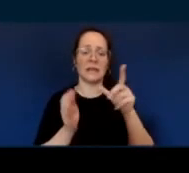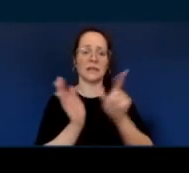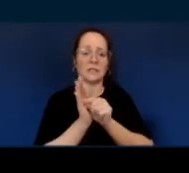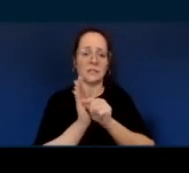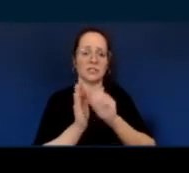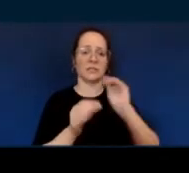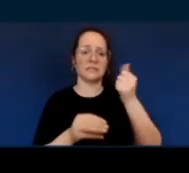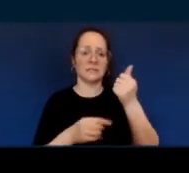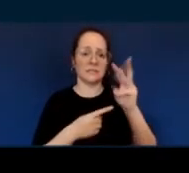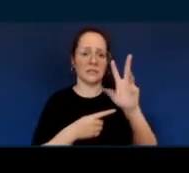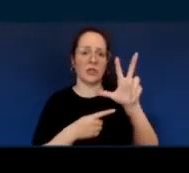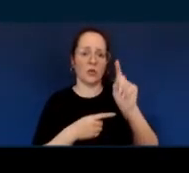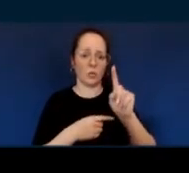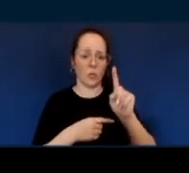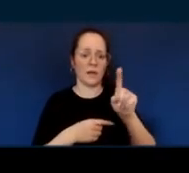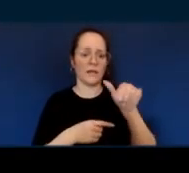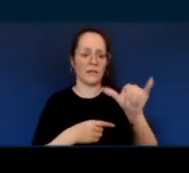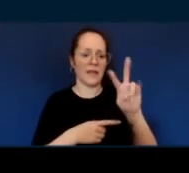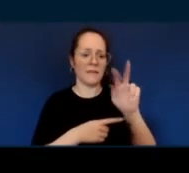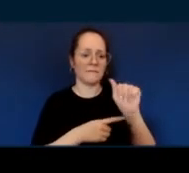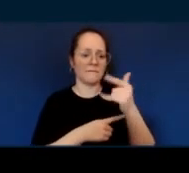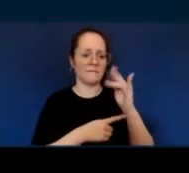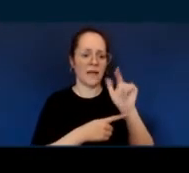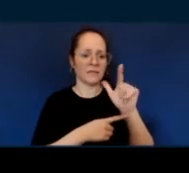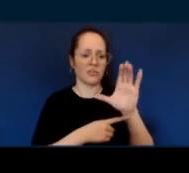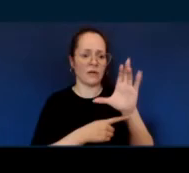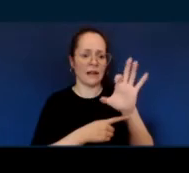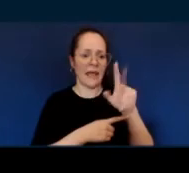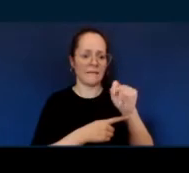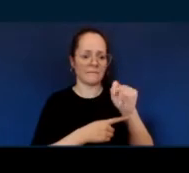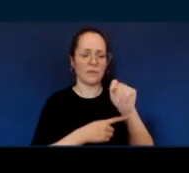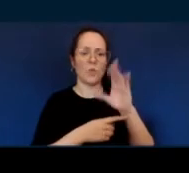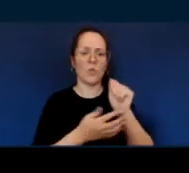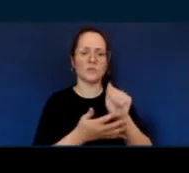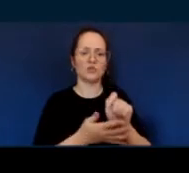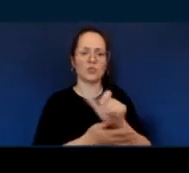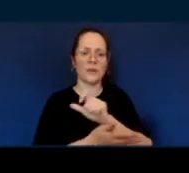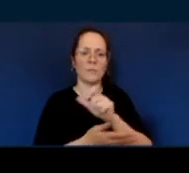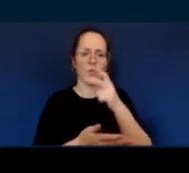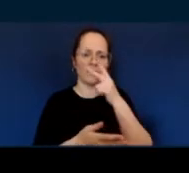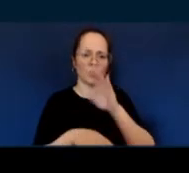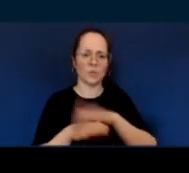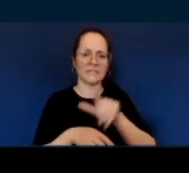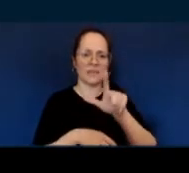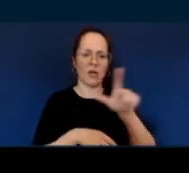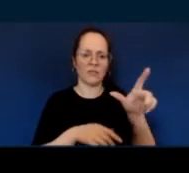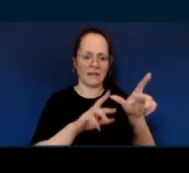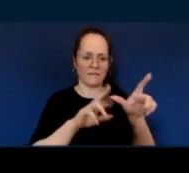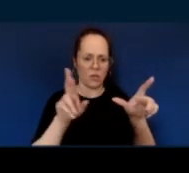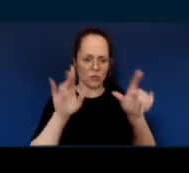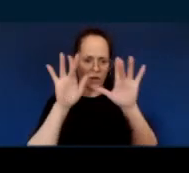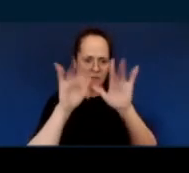THE LEFT YOU CAN SEE AS BEEN REMOVE AS YOU SEE ON THE RIGHT. IT IS A BLANK SPACE WITH THE